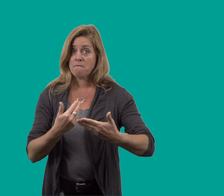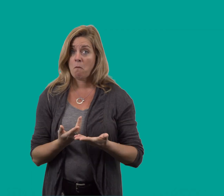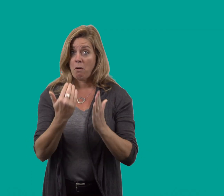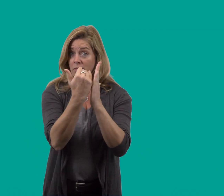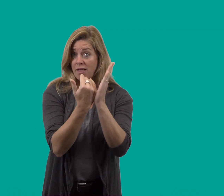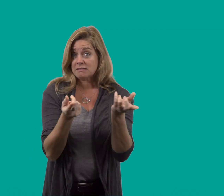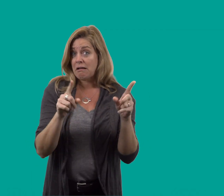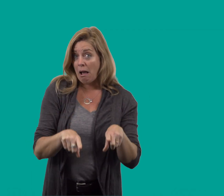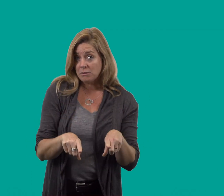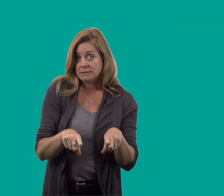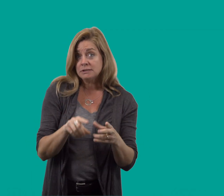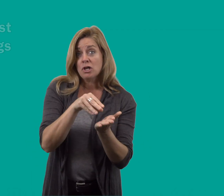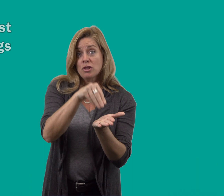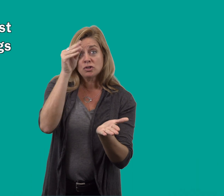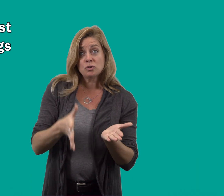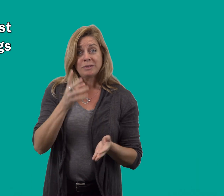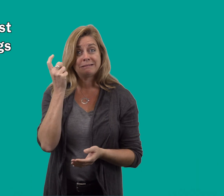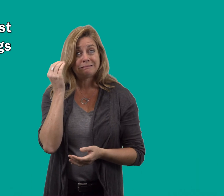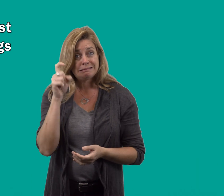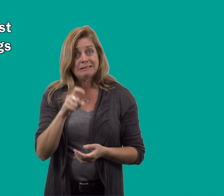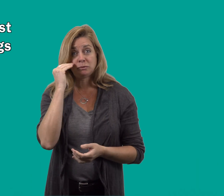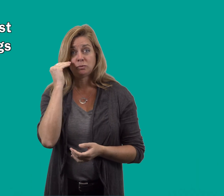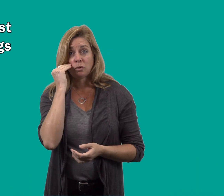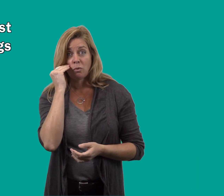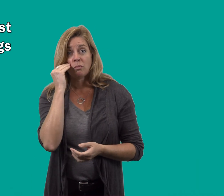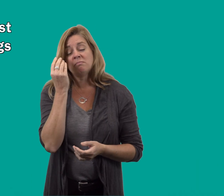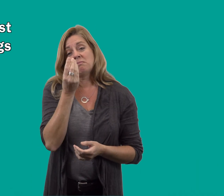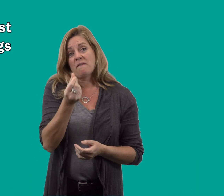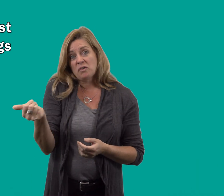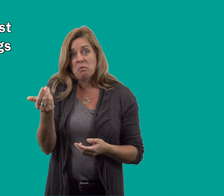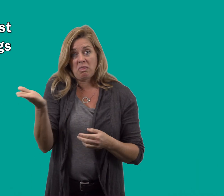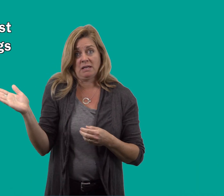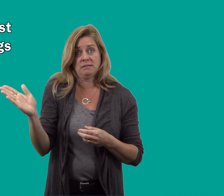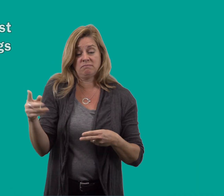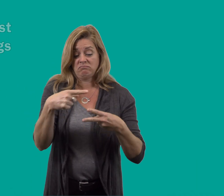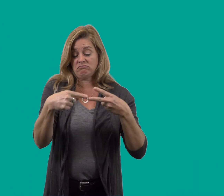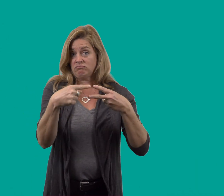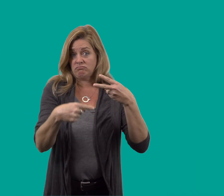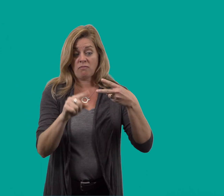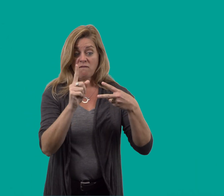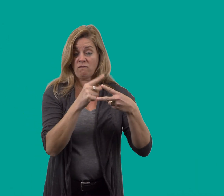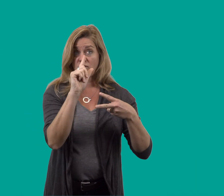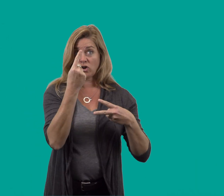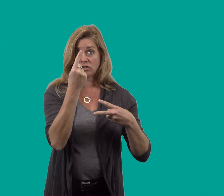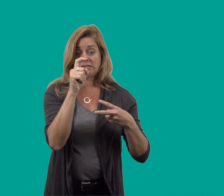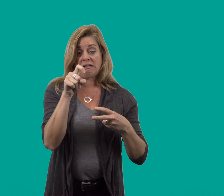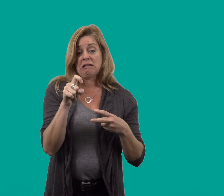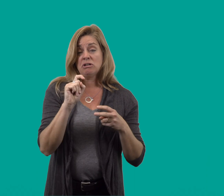Before the lesson occurs the students need to know a few things. First they